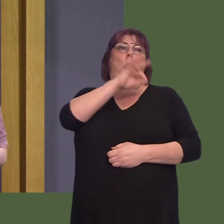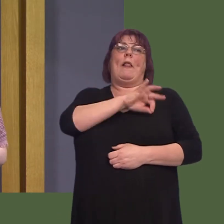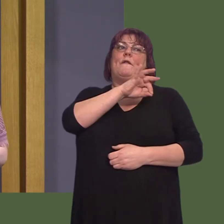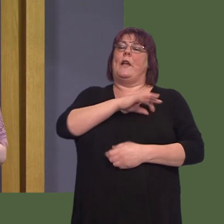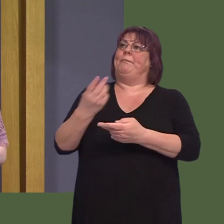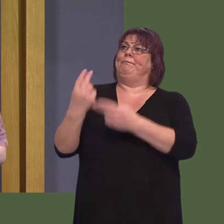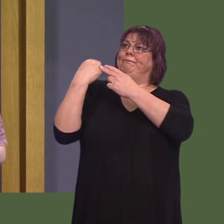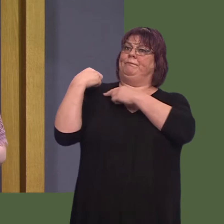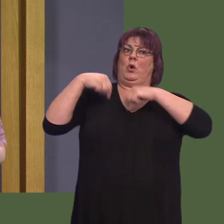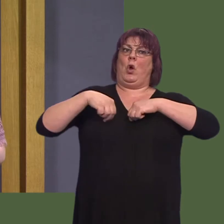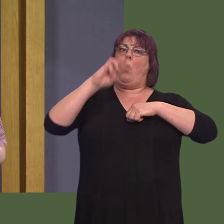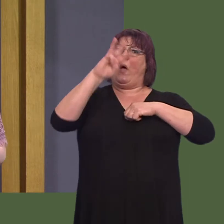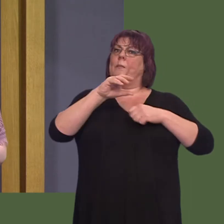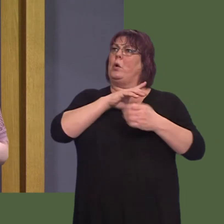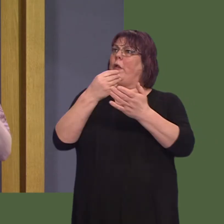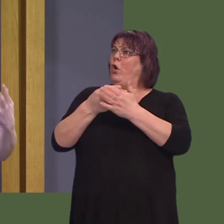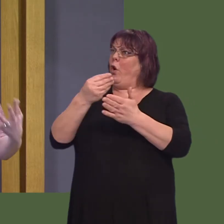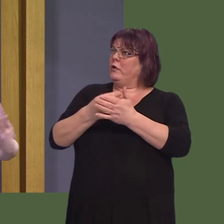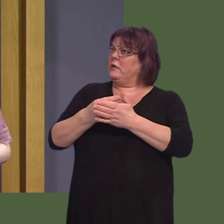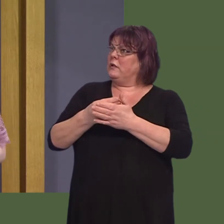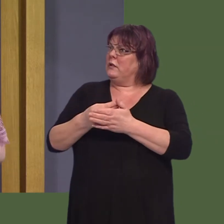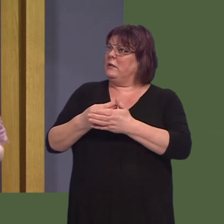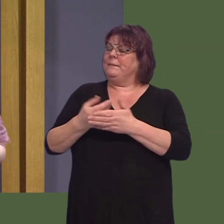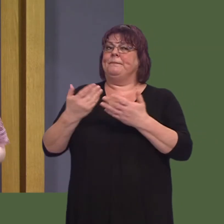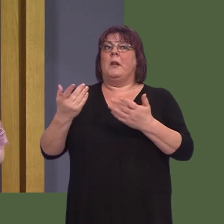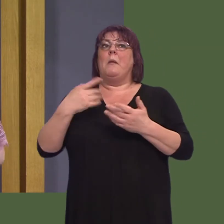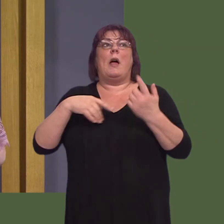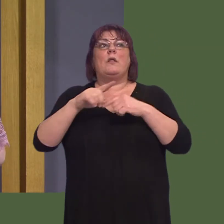because of the cost implications, but, as we've rehearsed time and time again in debates